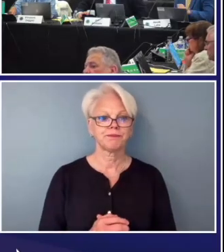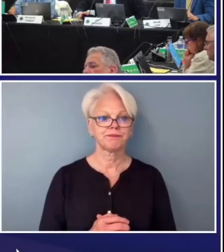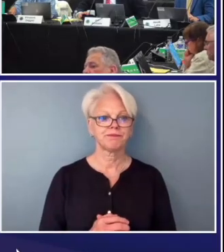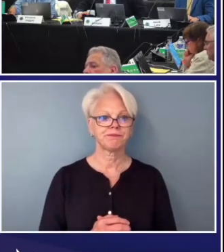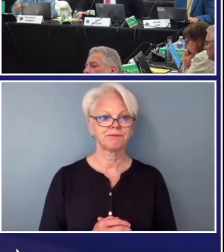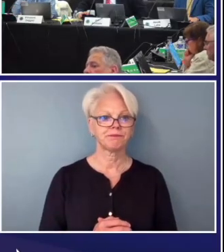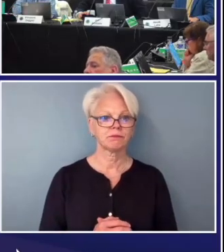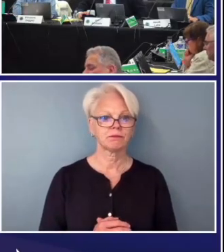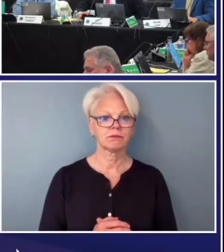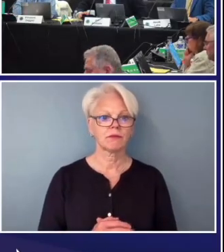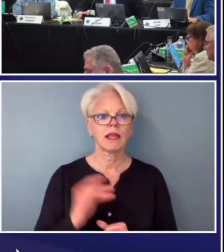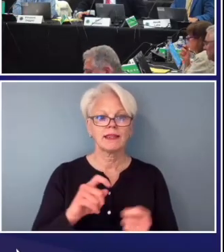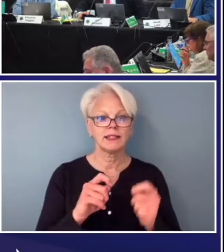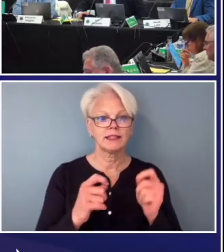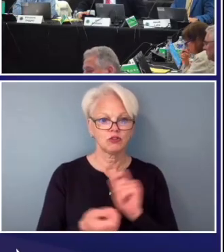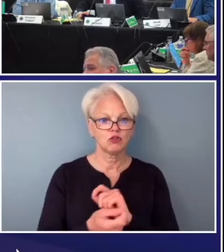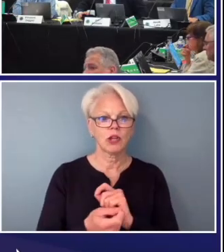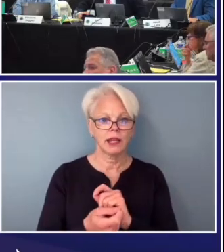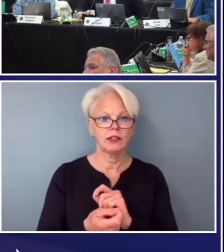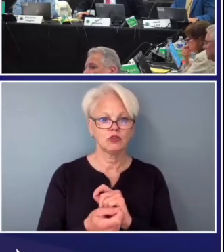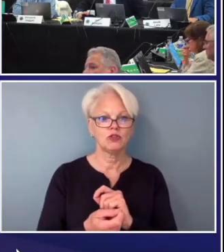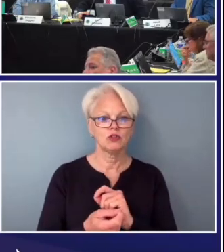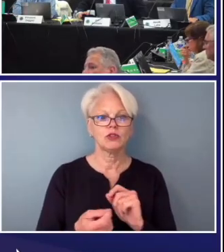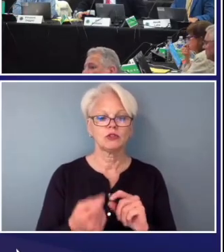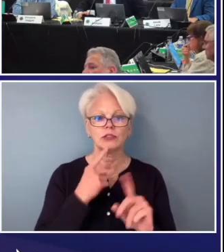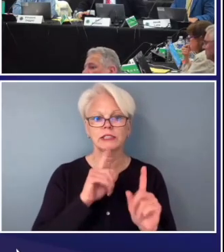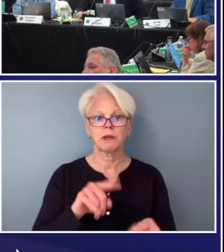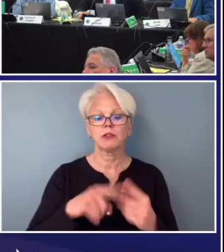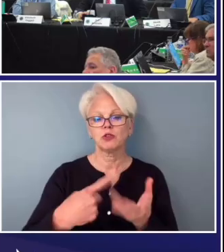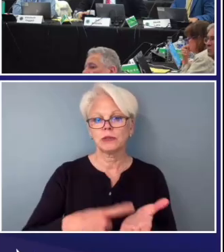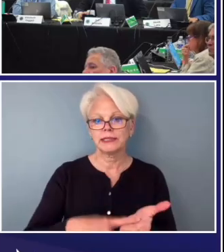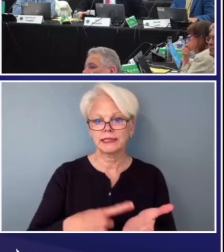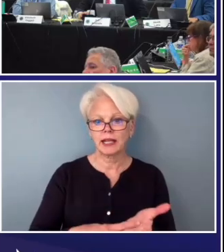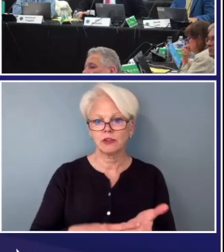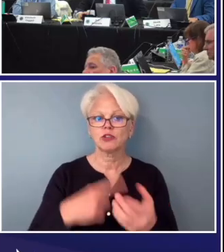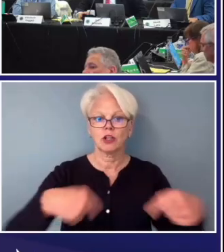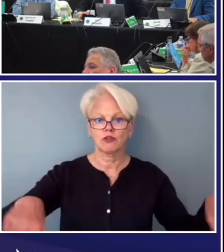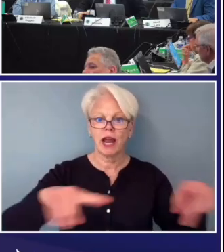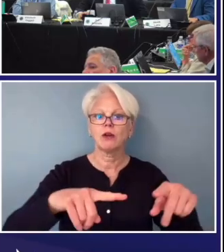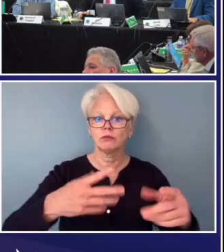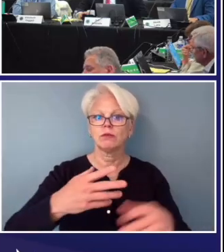This change was also made in a response to discussion at the table um, to clarify that, um,